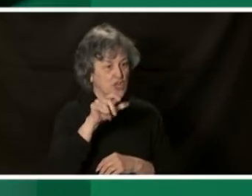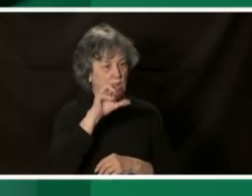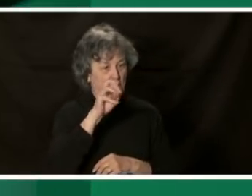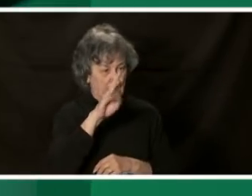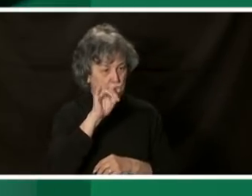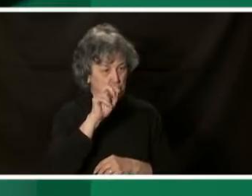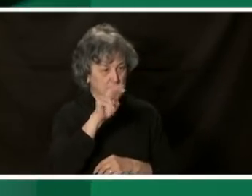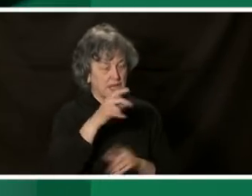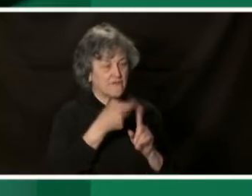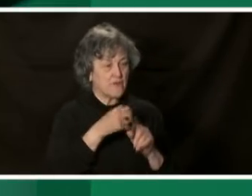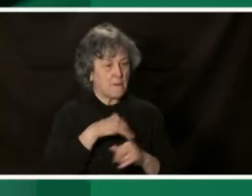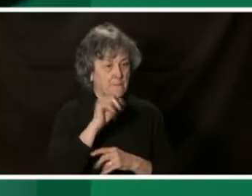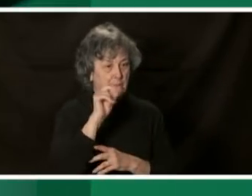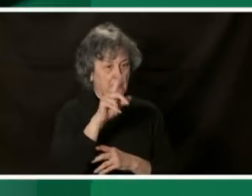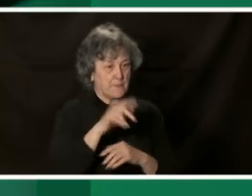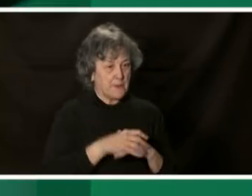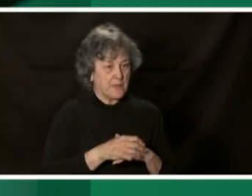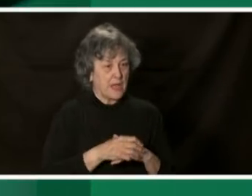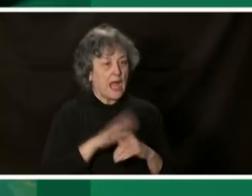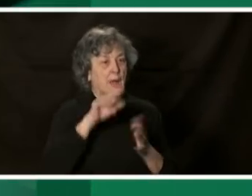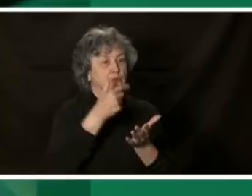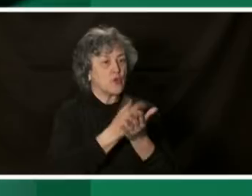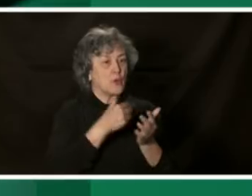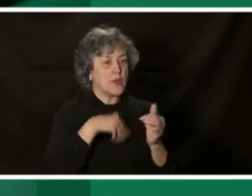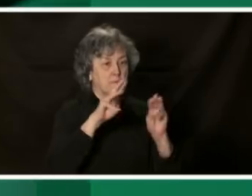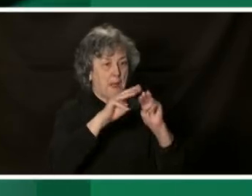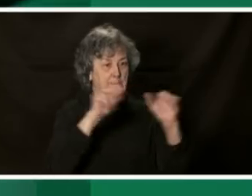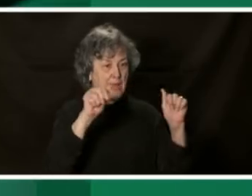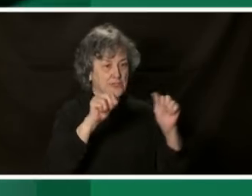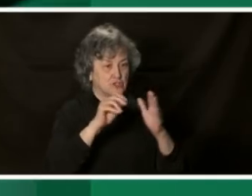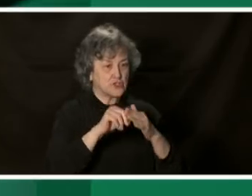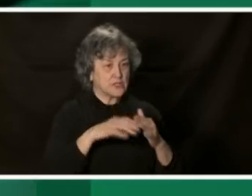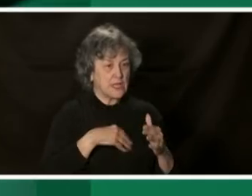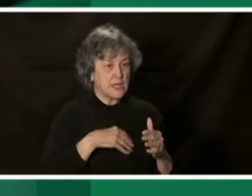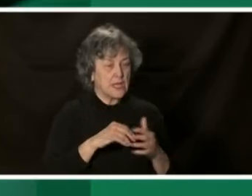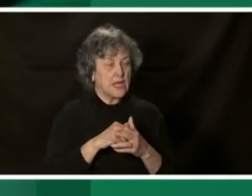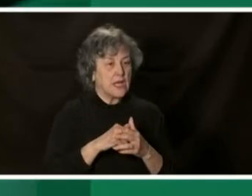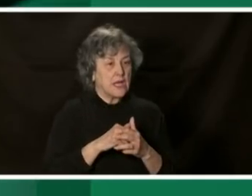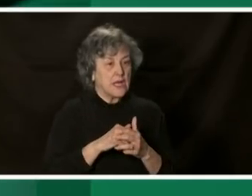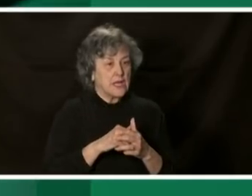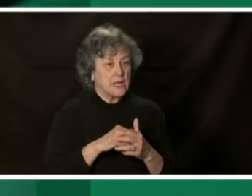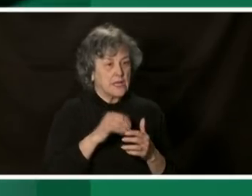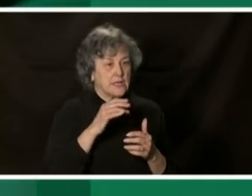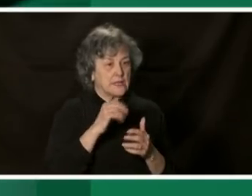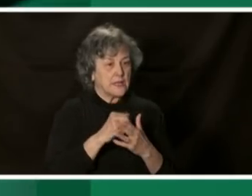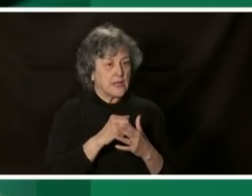I AM GRADUATING WITH MY MASTER'S DEGREE IN NURSE HEALTH SYSTEMS ADMINISTRATION.